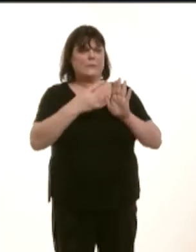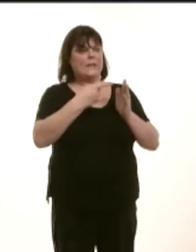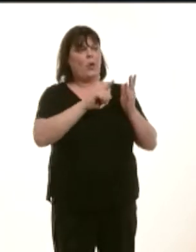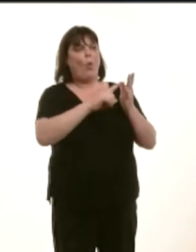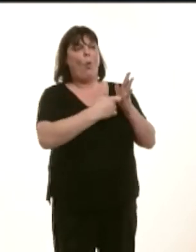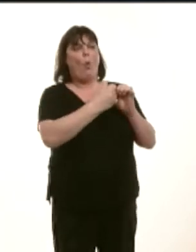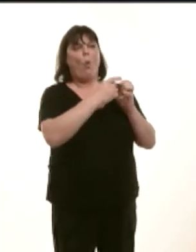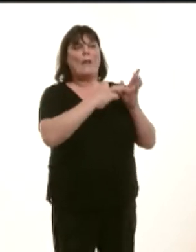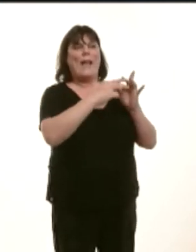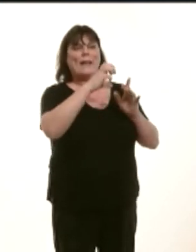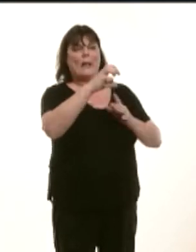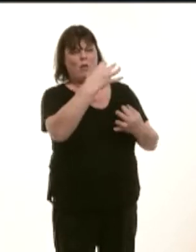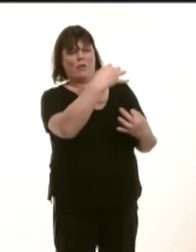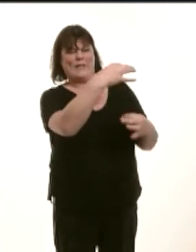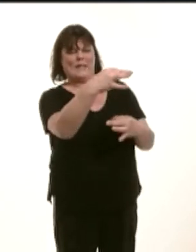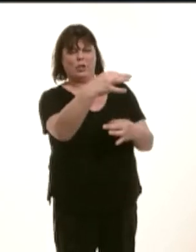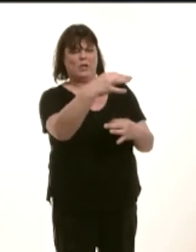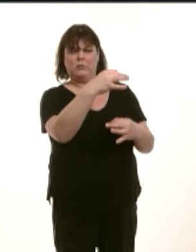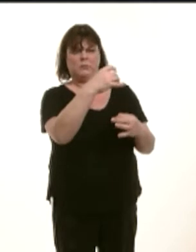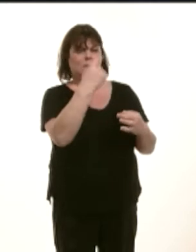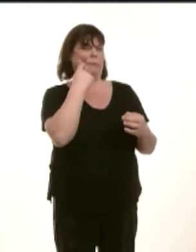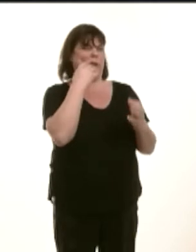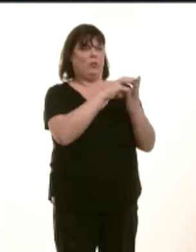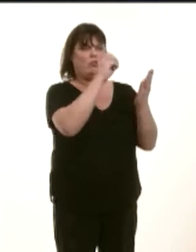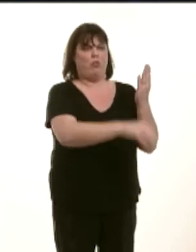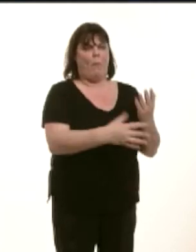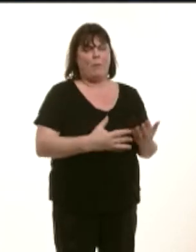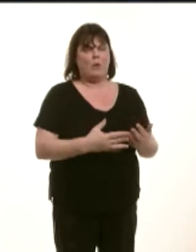accreditation. One initiative thatís been particularly successful both in Italy and